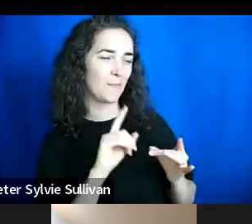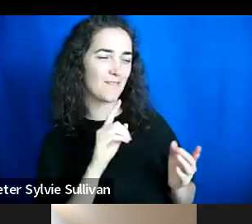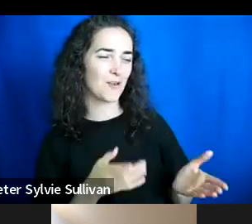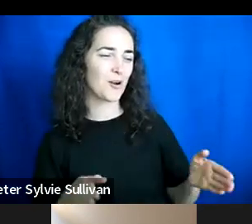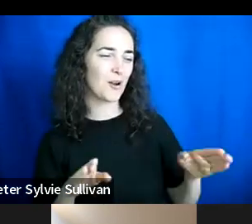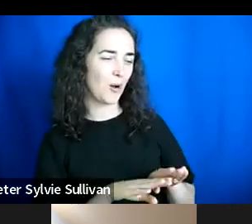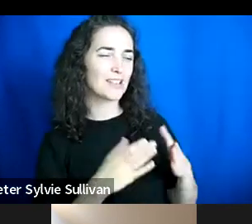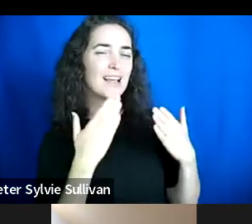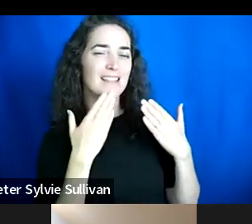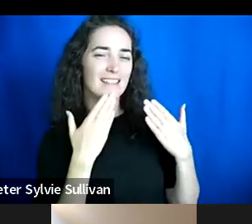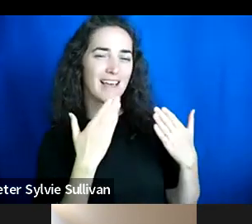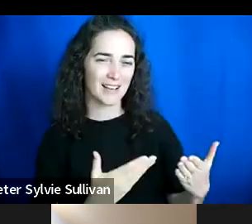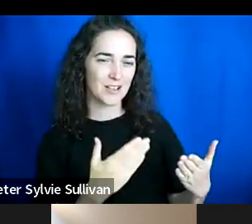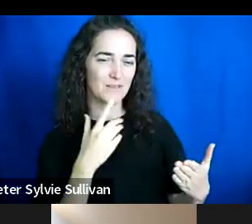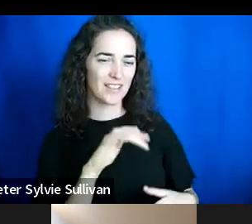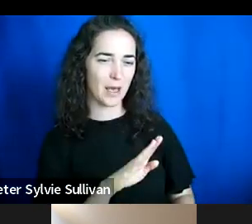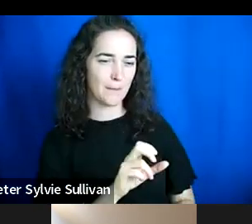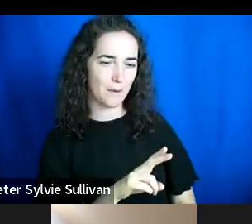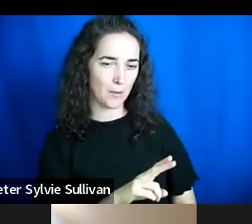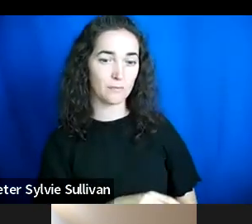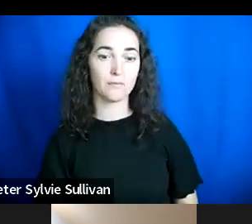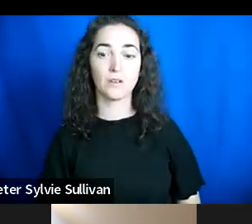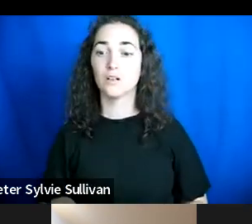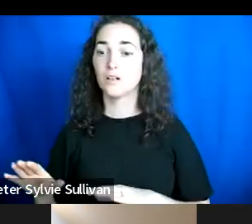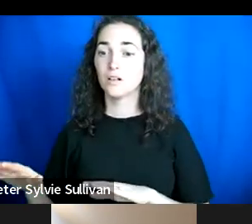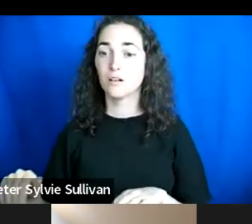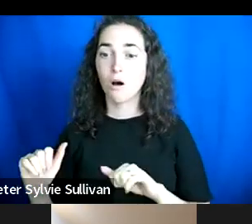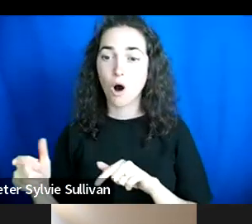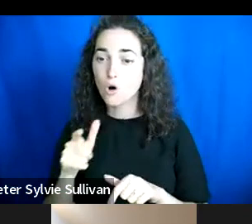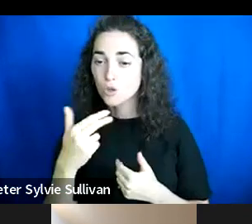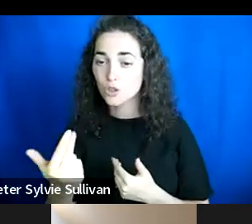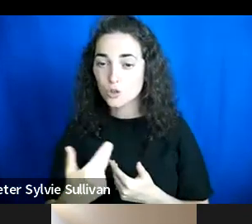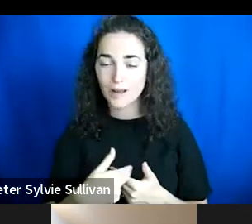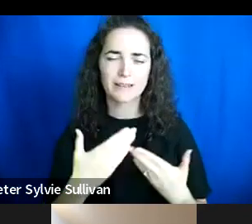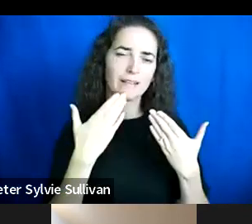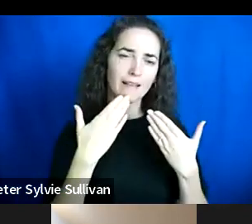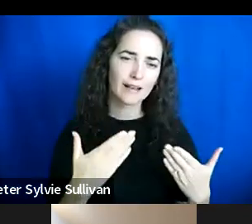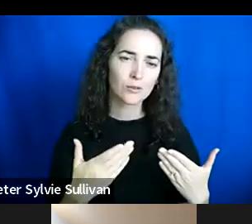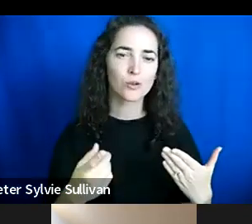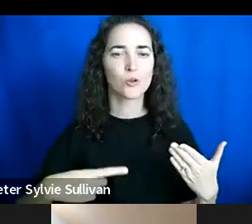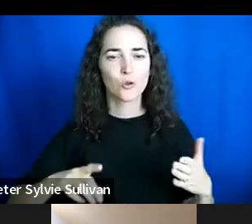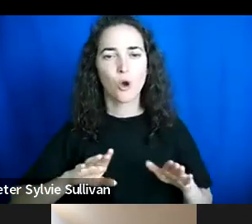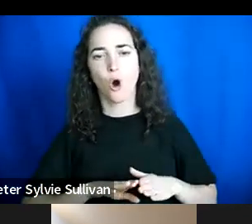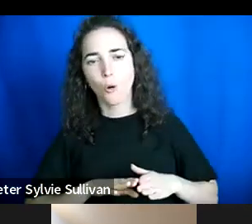Thank you for that, though. I just wanted to thank everyone for being here and being open and sharing your experiences.